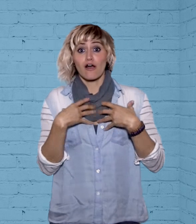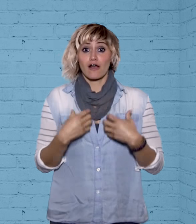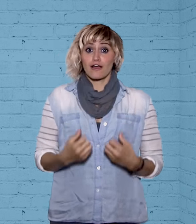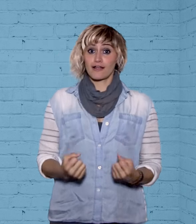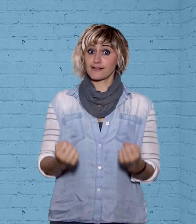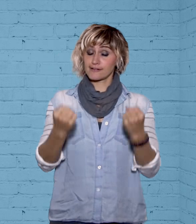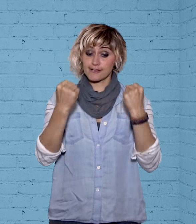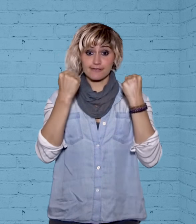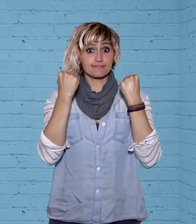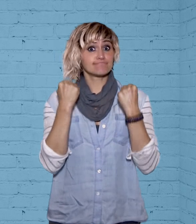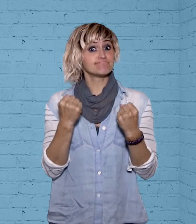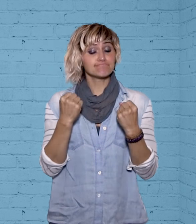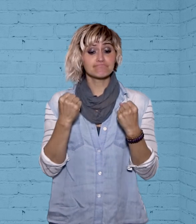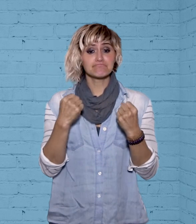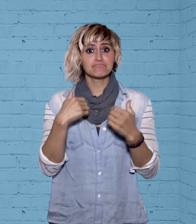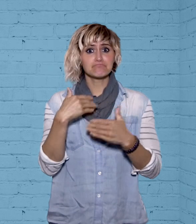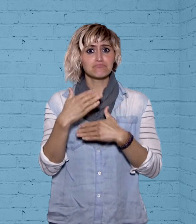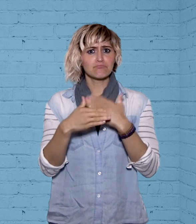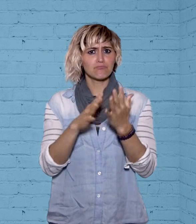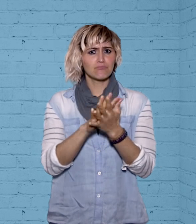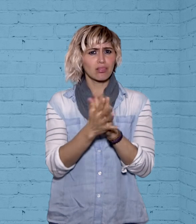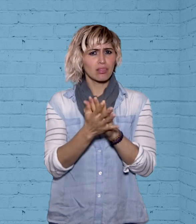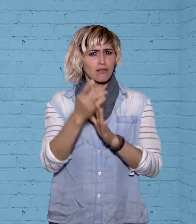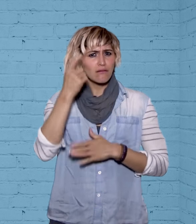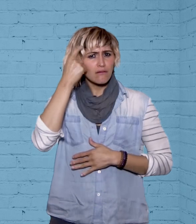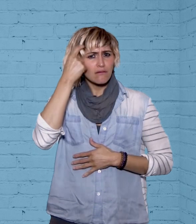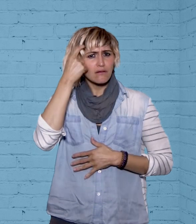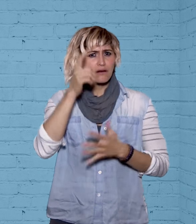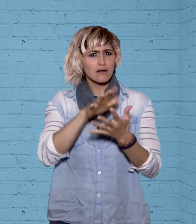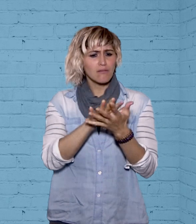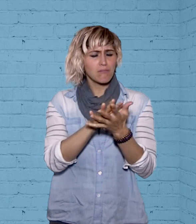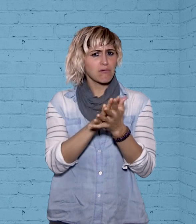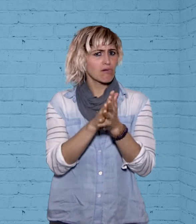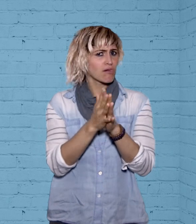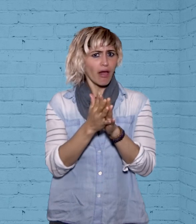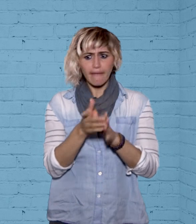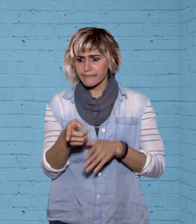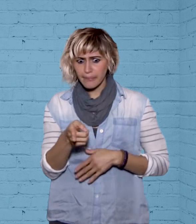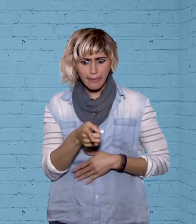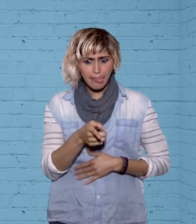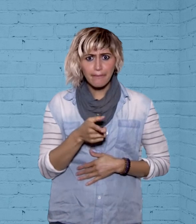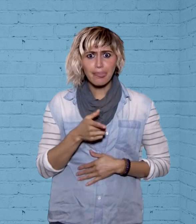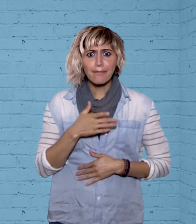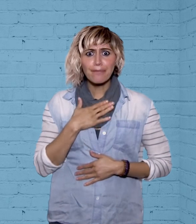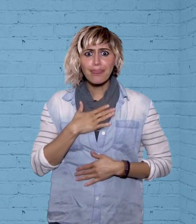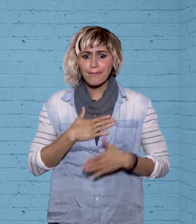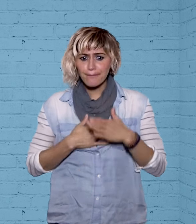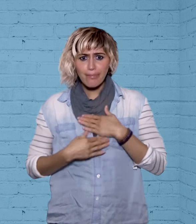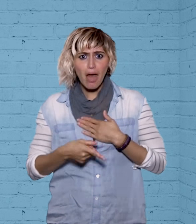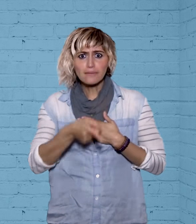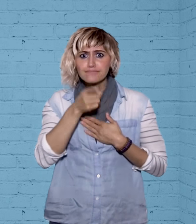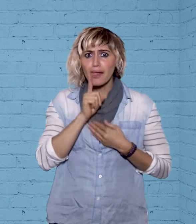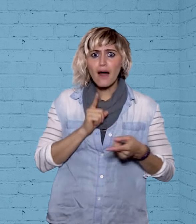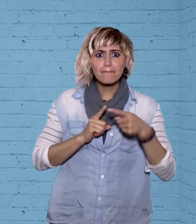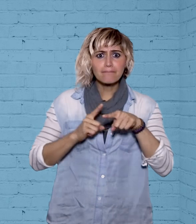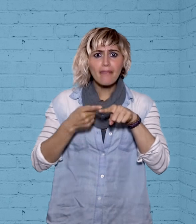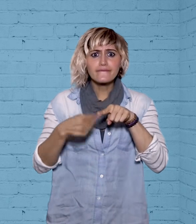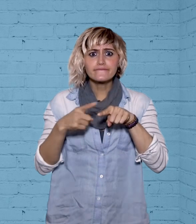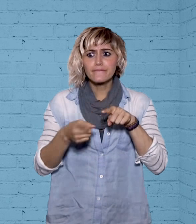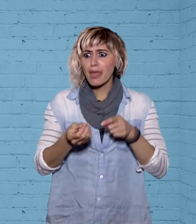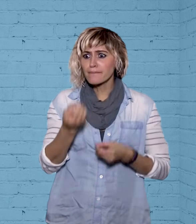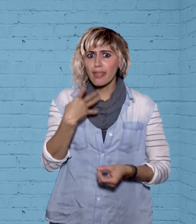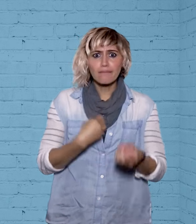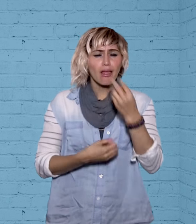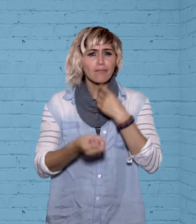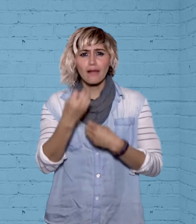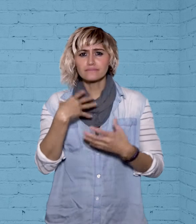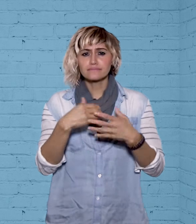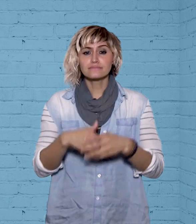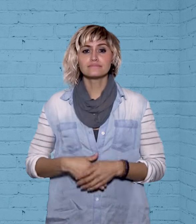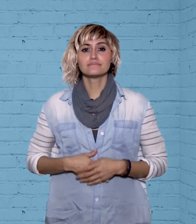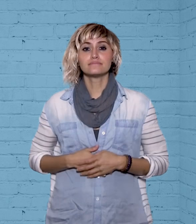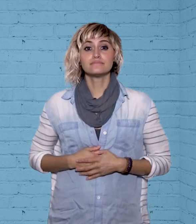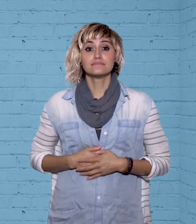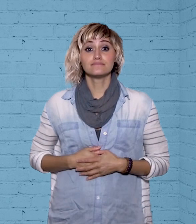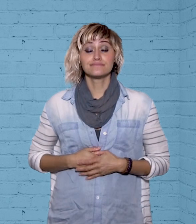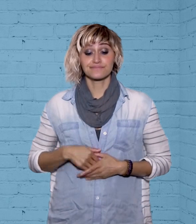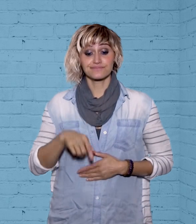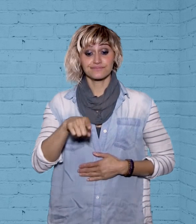psychological disorder because Singh started to swallow knives